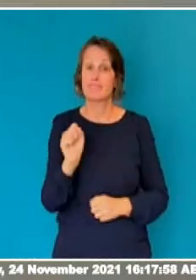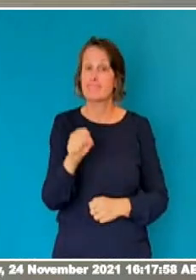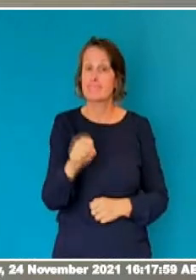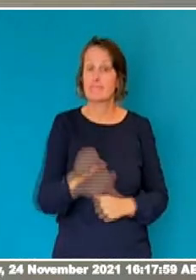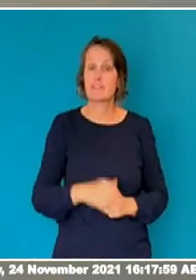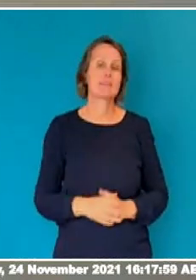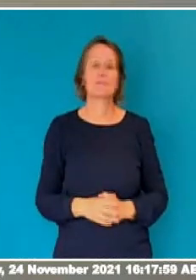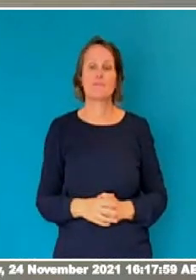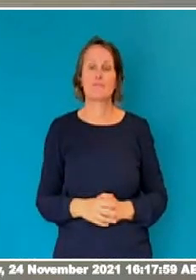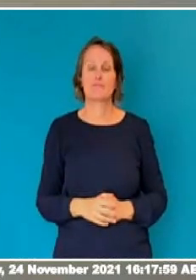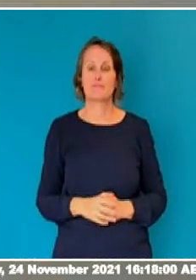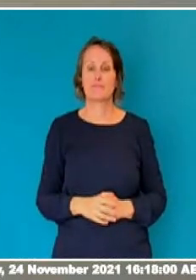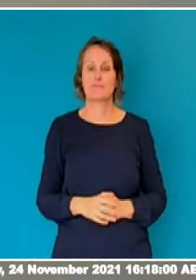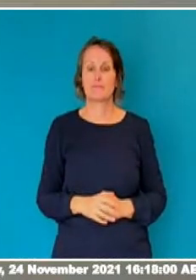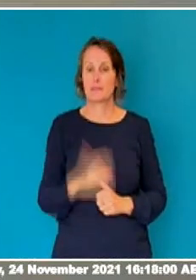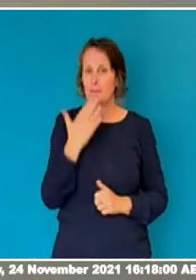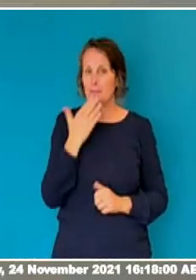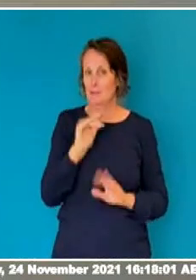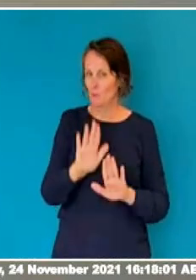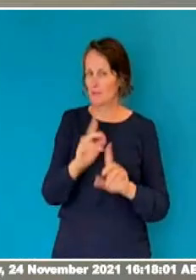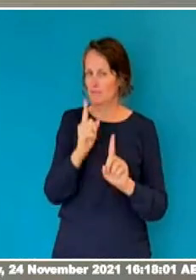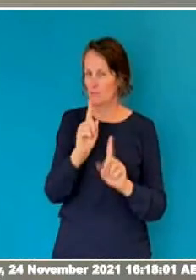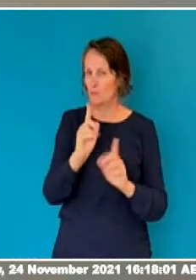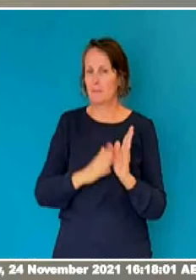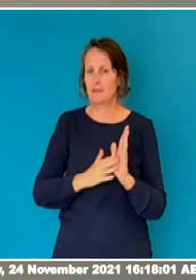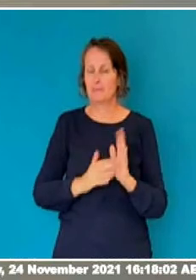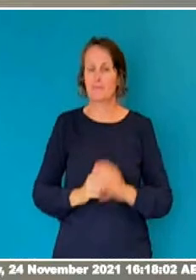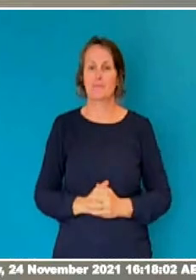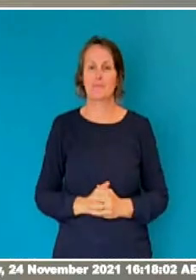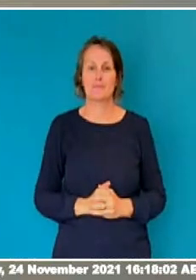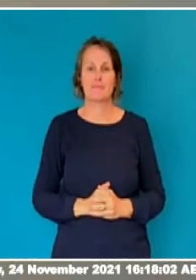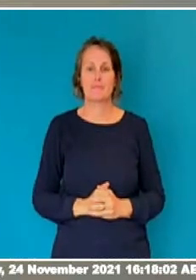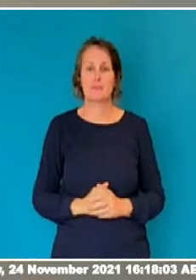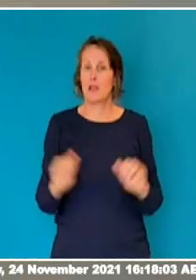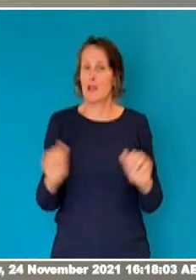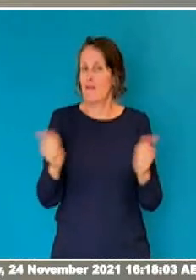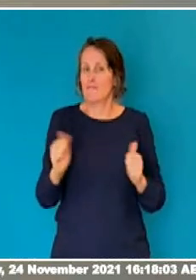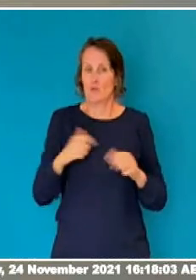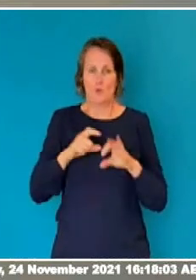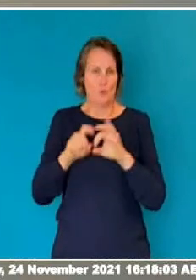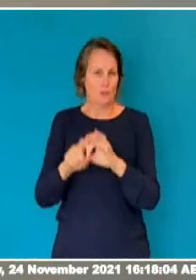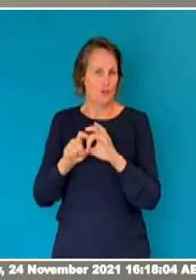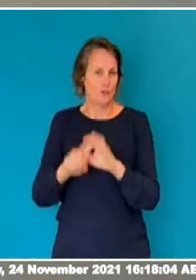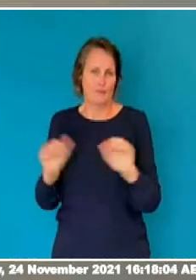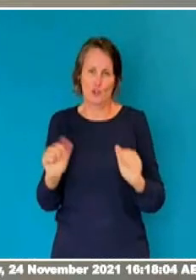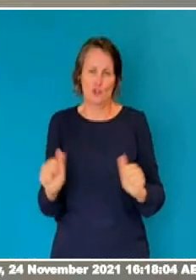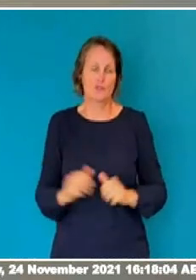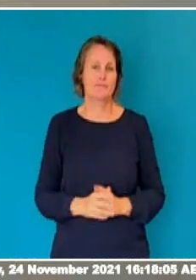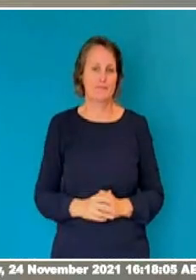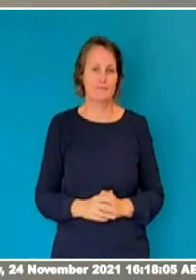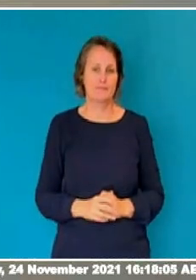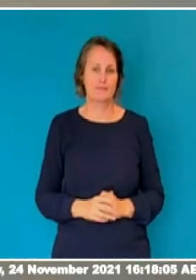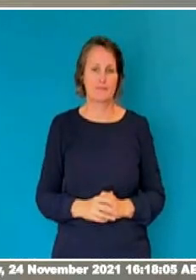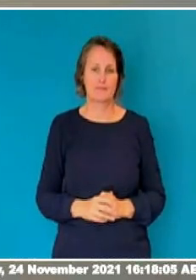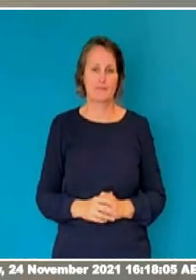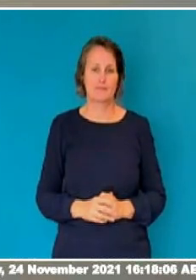Just one moment. I have no further questions. Thank you, Commissioners. CHAIR: Commissioner Galbally, do you have any